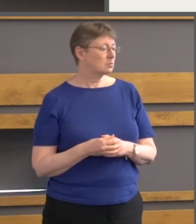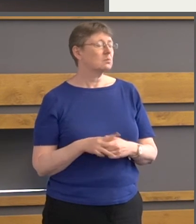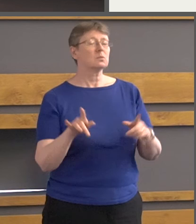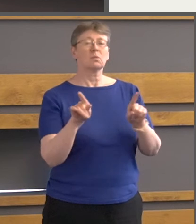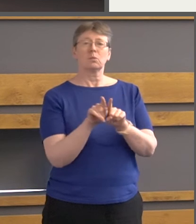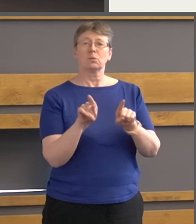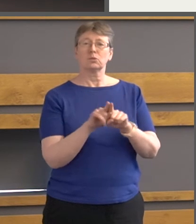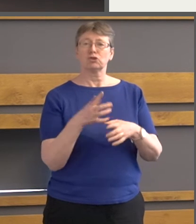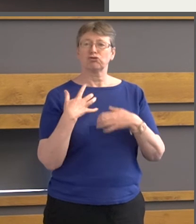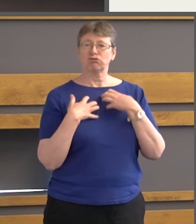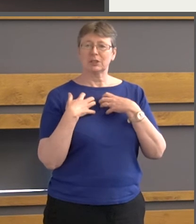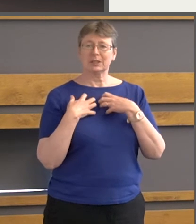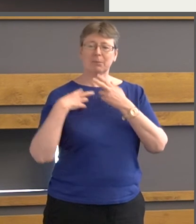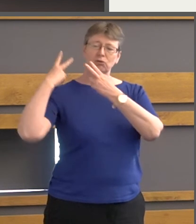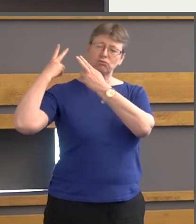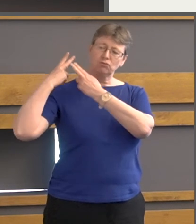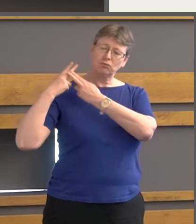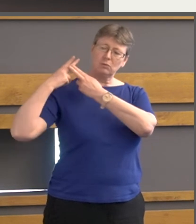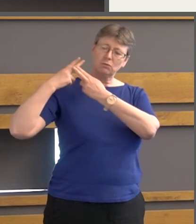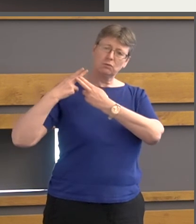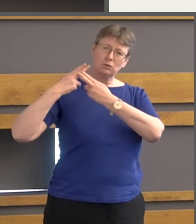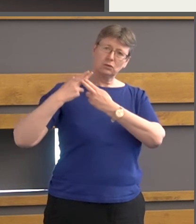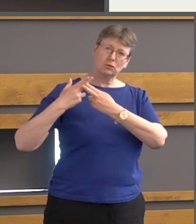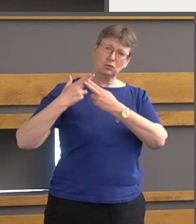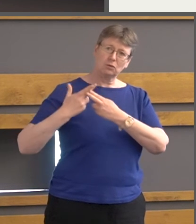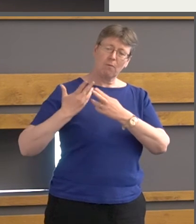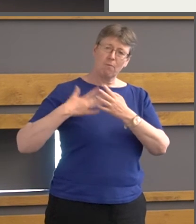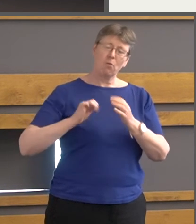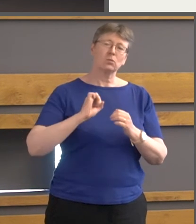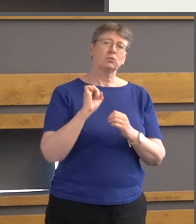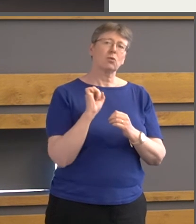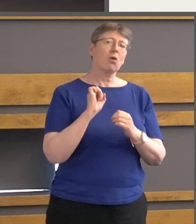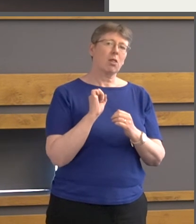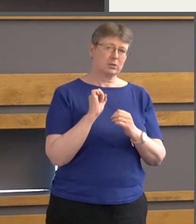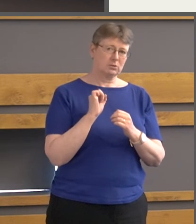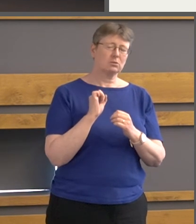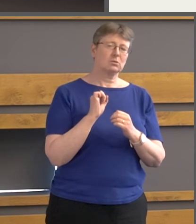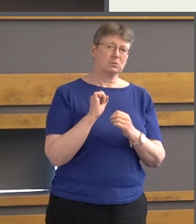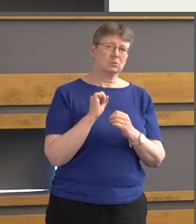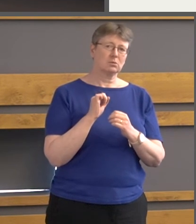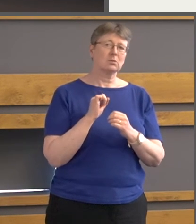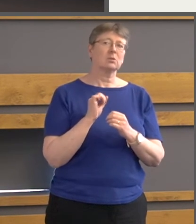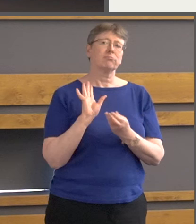was how generations of Scots worked in India and in the jute industry.